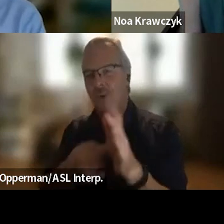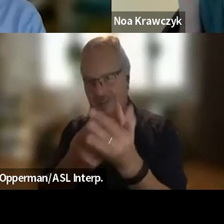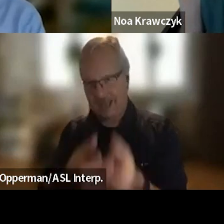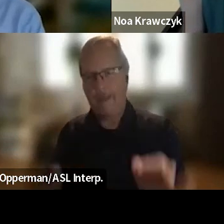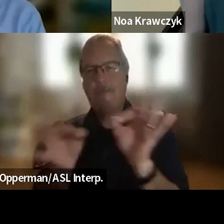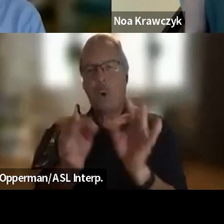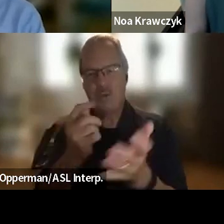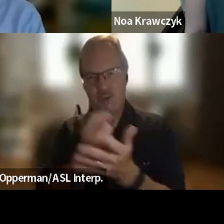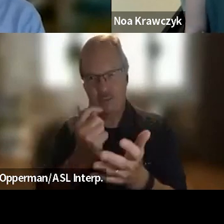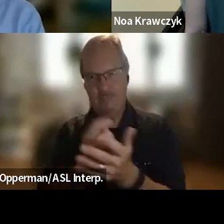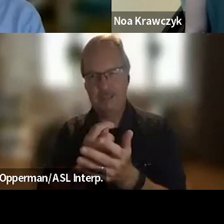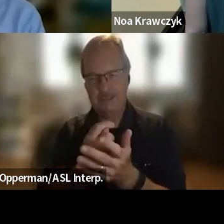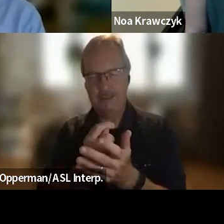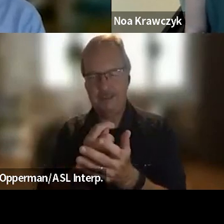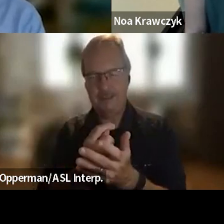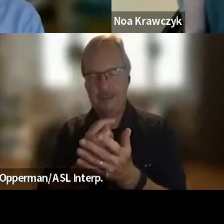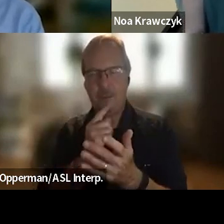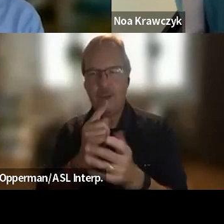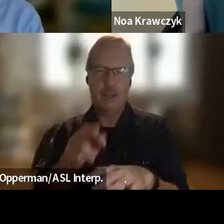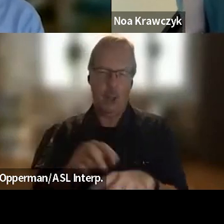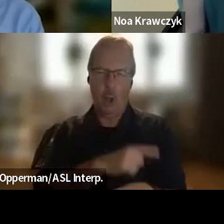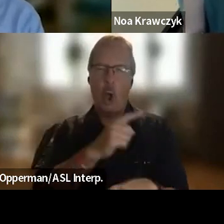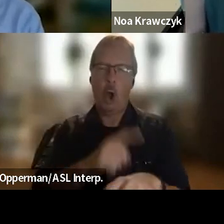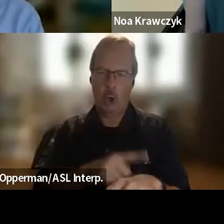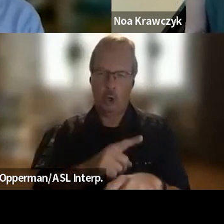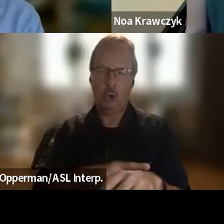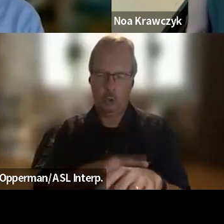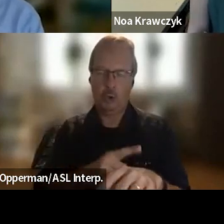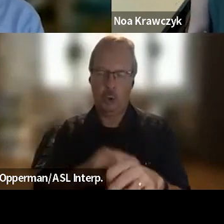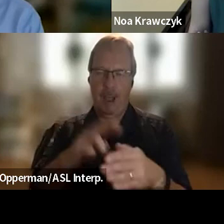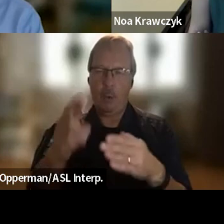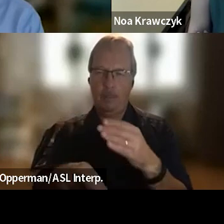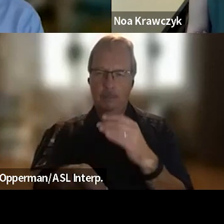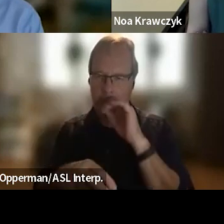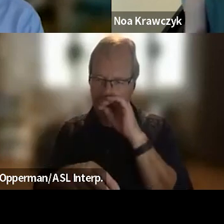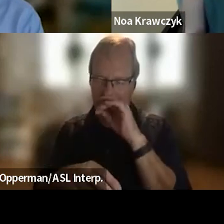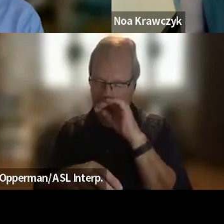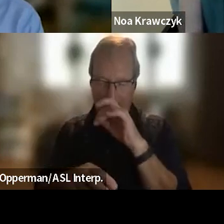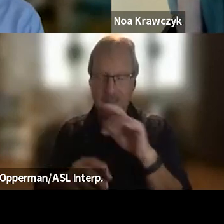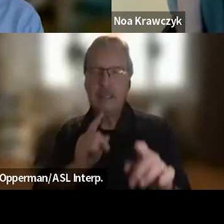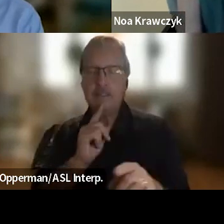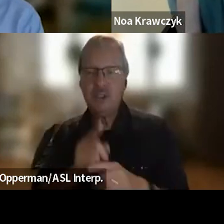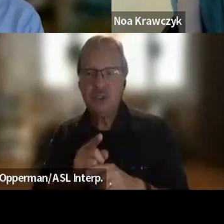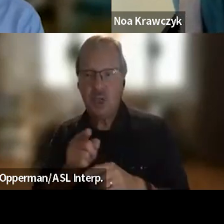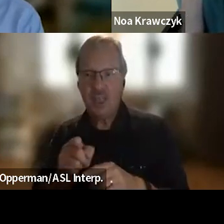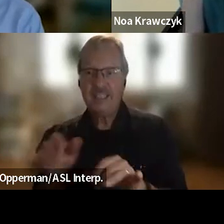and really long term outcomes. And I am sure that this is similar to what we would find